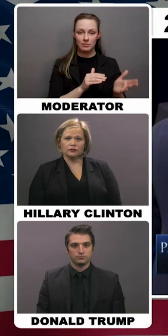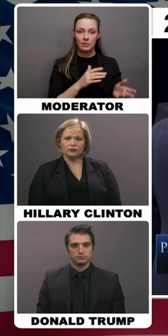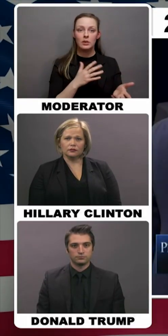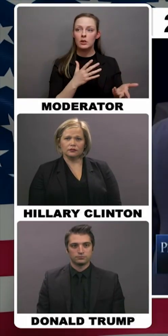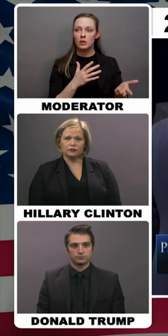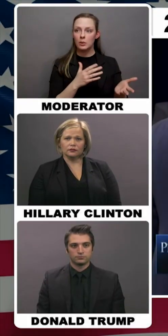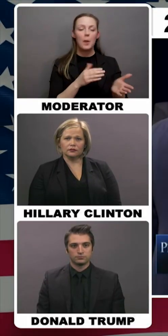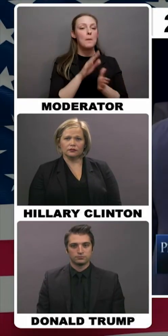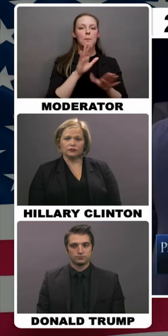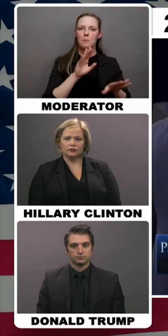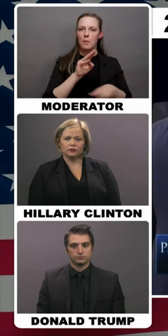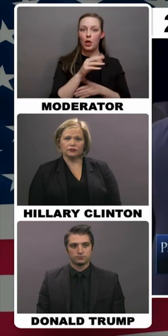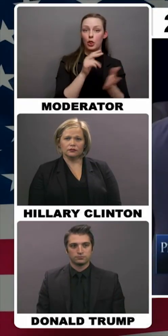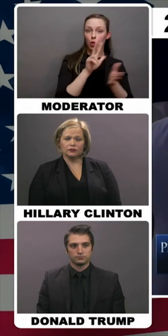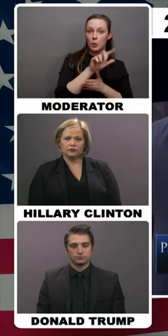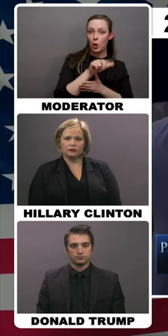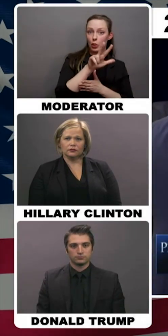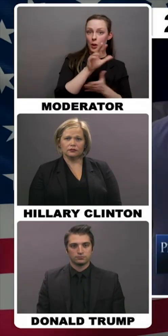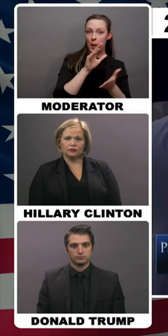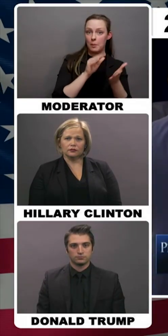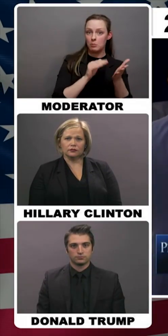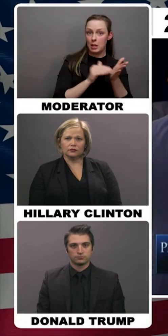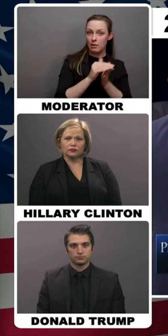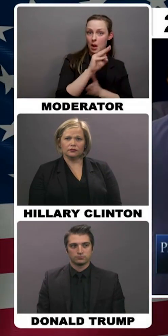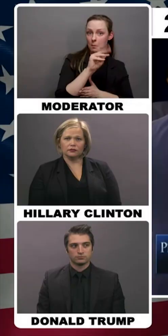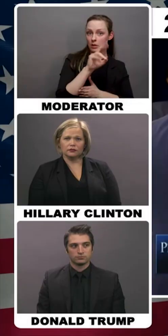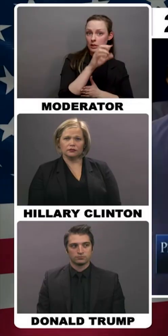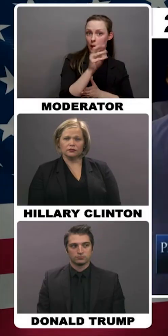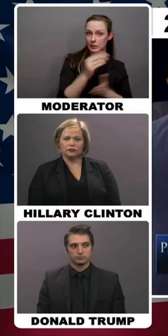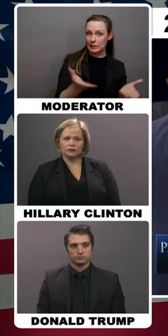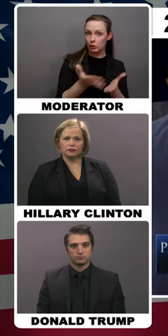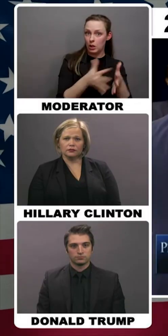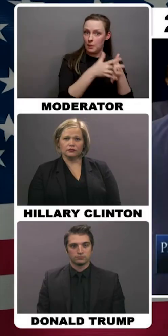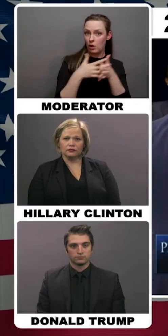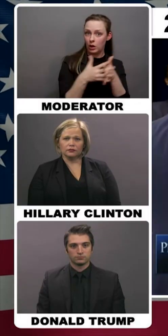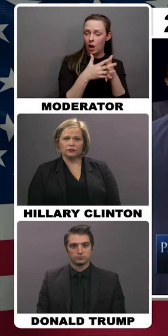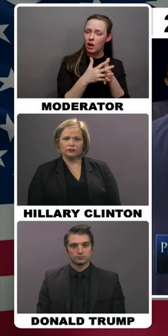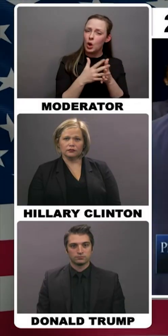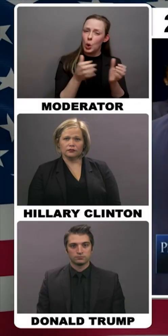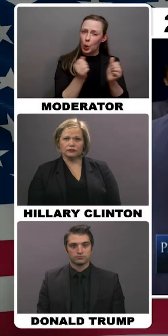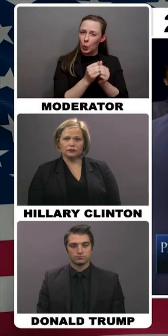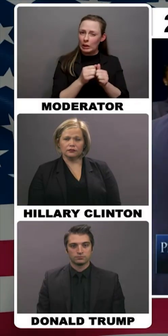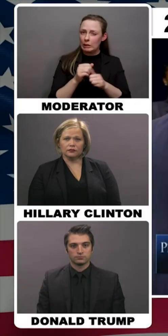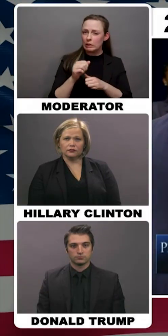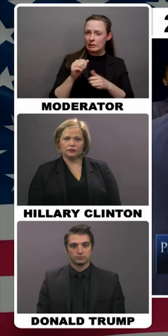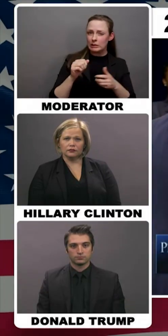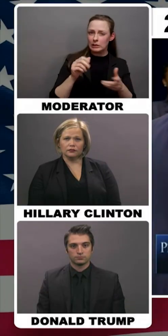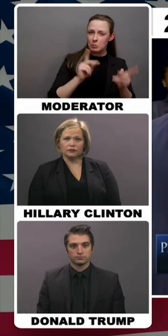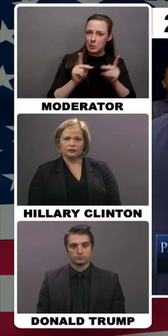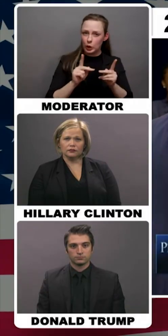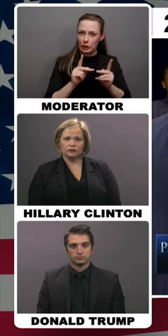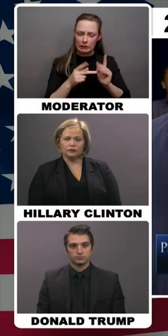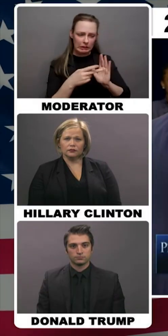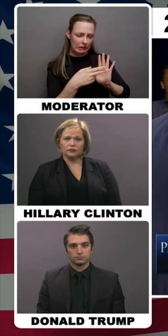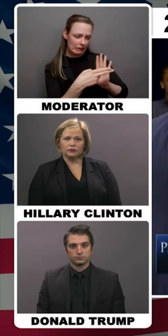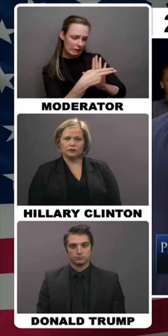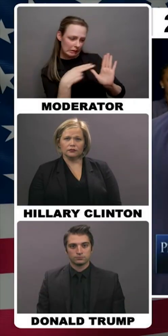but with Islamophobia on the rise, how will you help people like me deal with the consequences of being labeled as a threat to the country